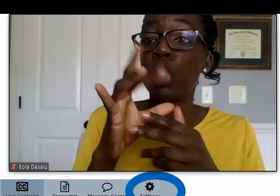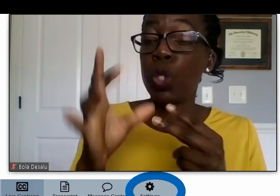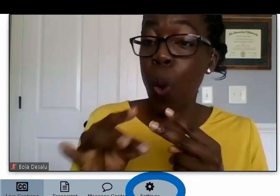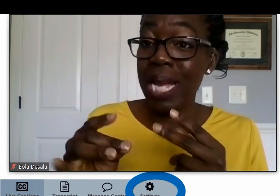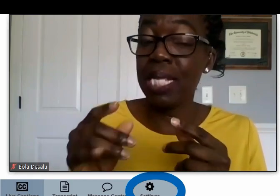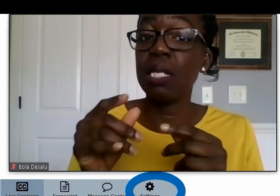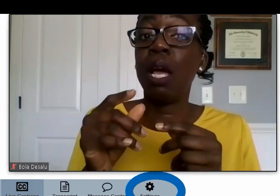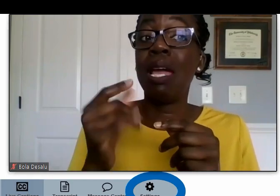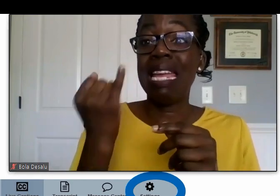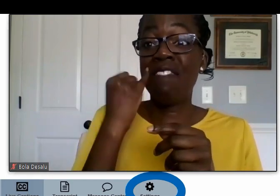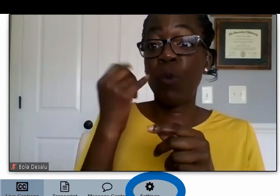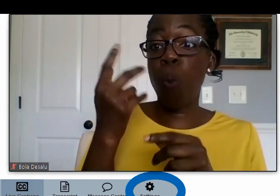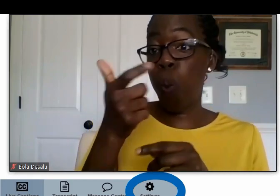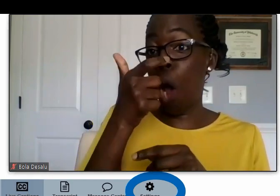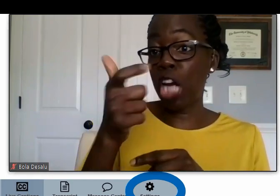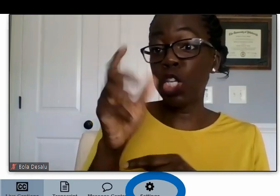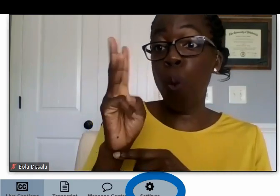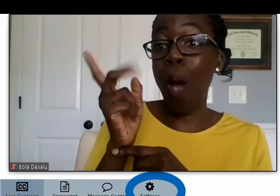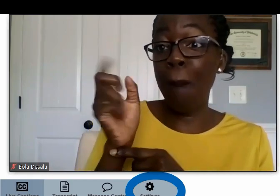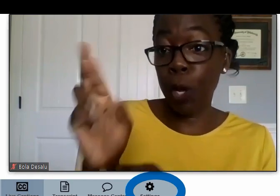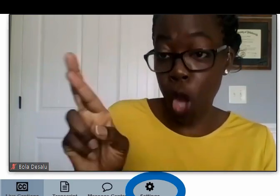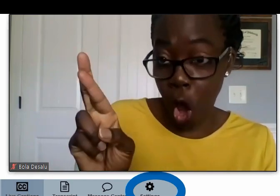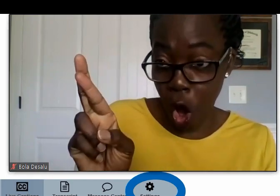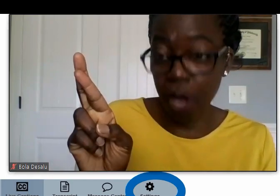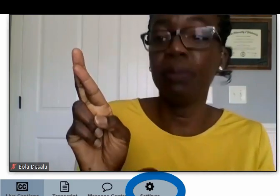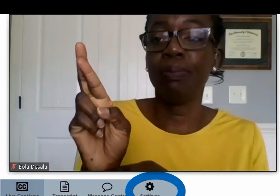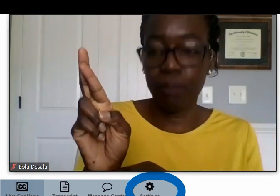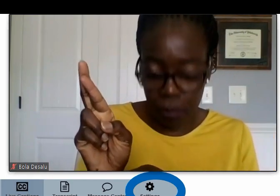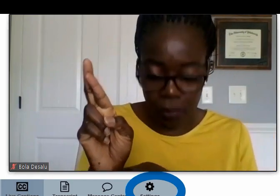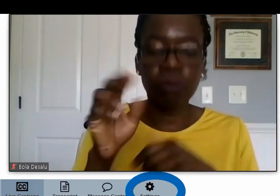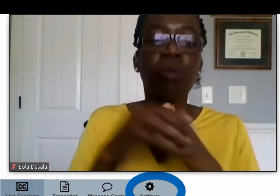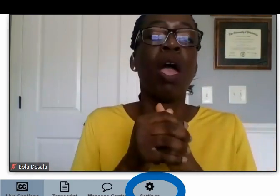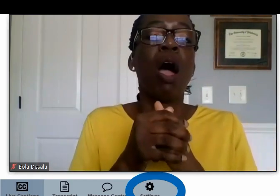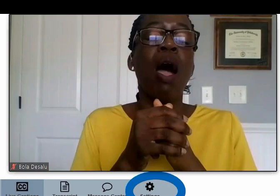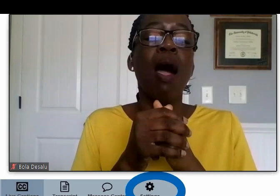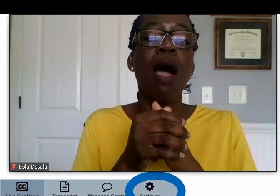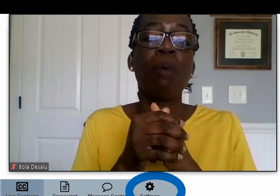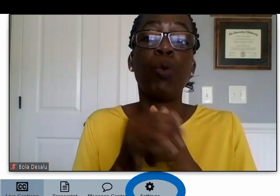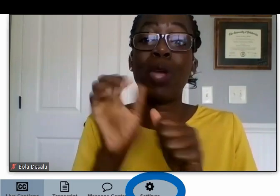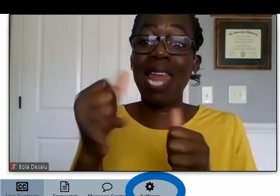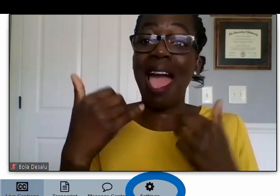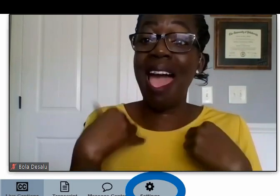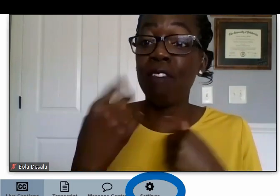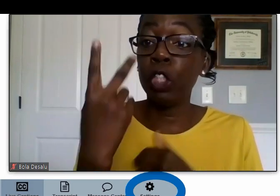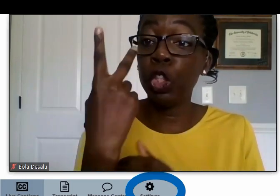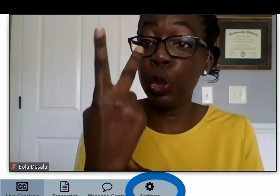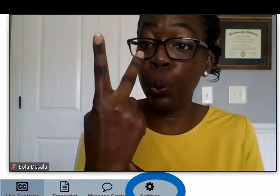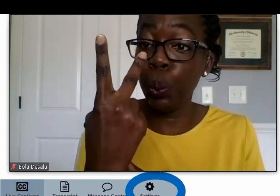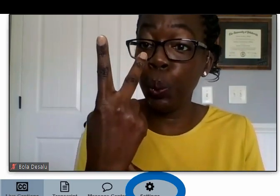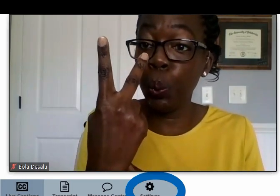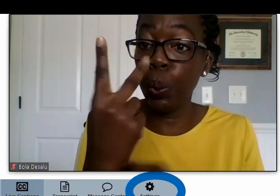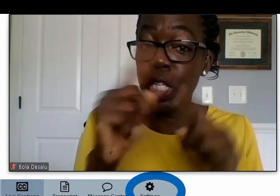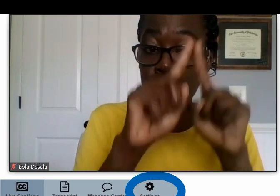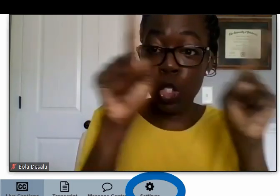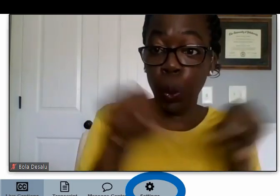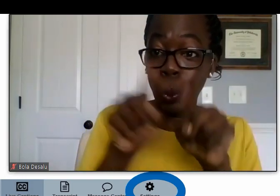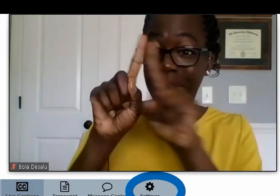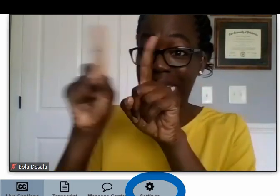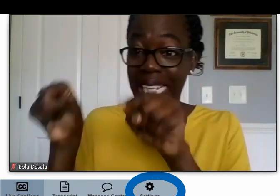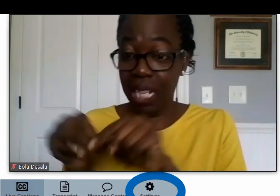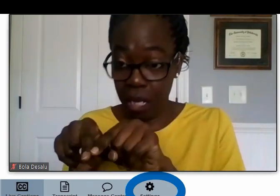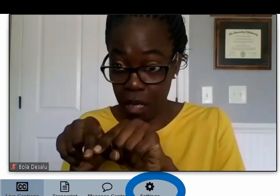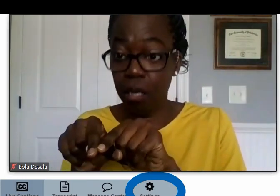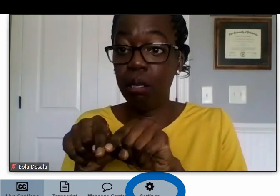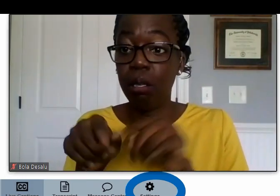You do have options. If you're watching the webinar you can have two screens up